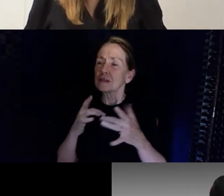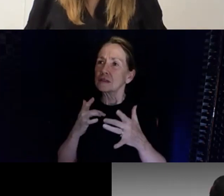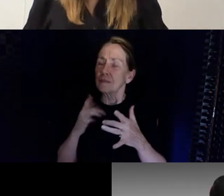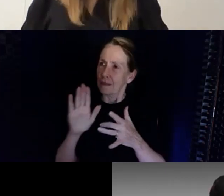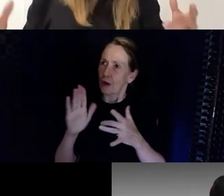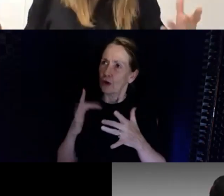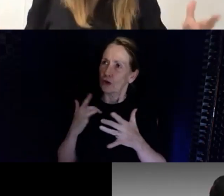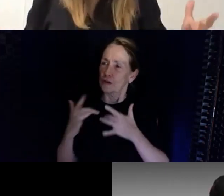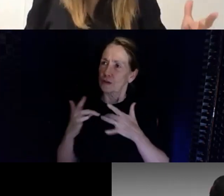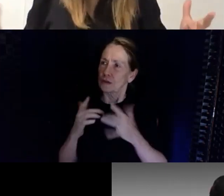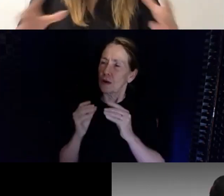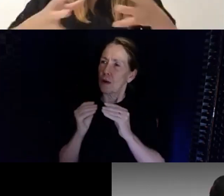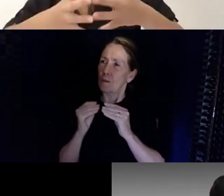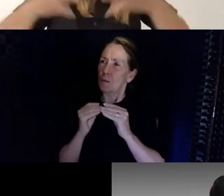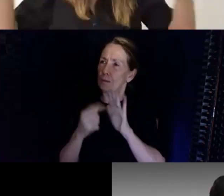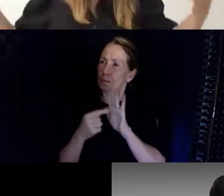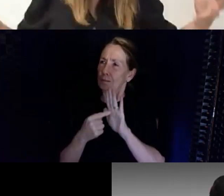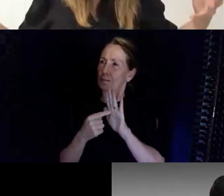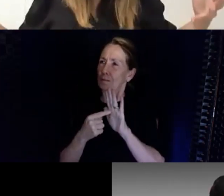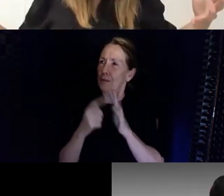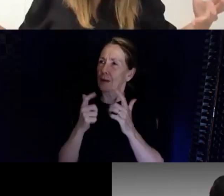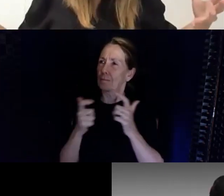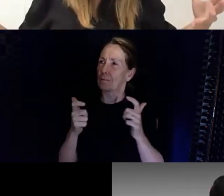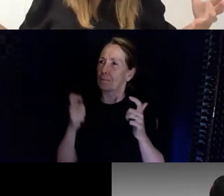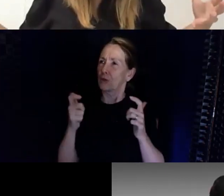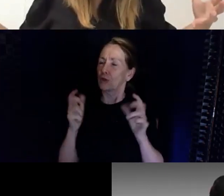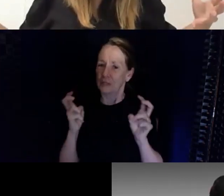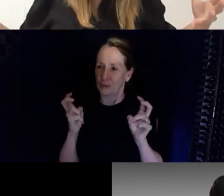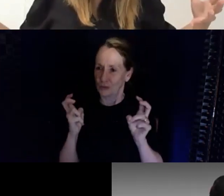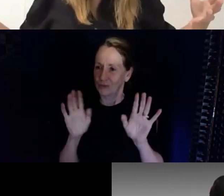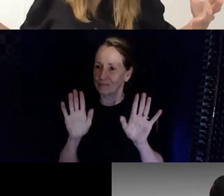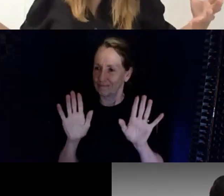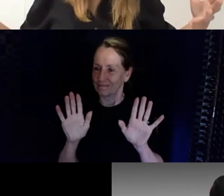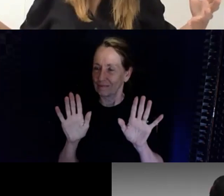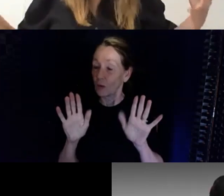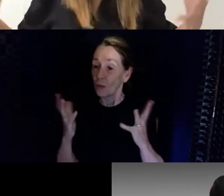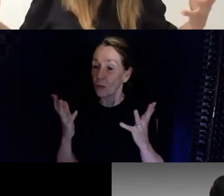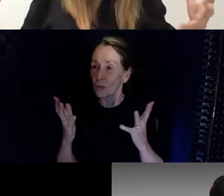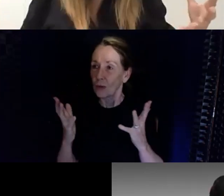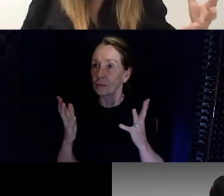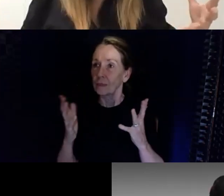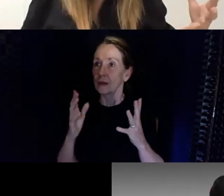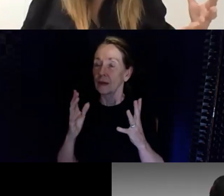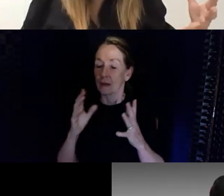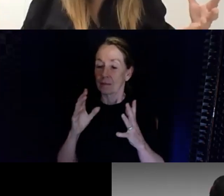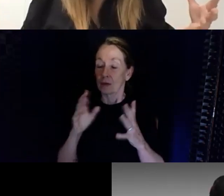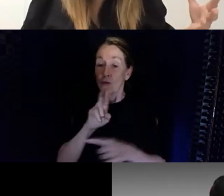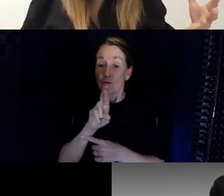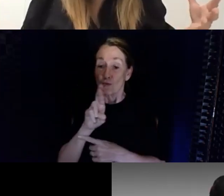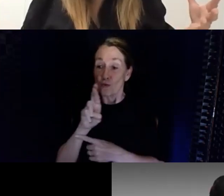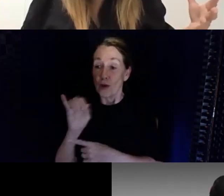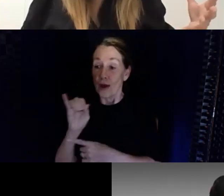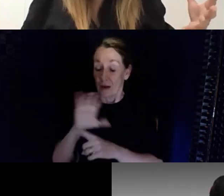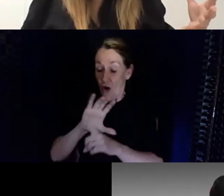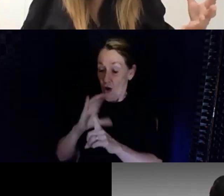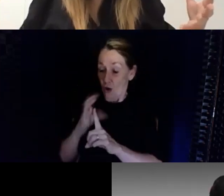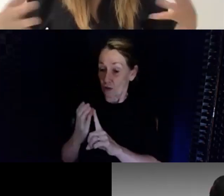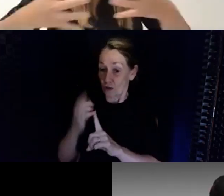I DO WANT TO RECOGNIZE THAT, TOO.